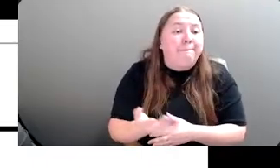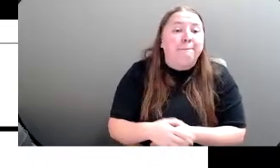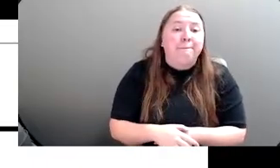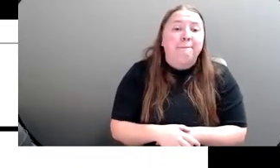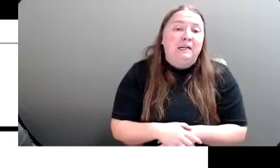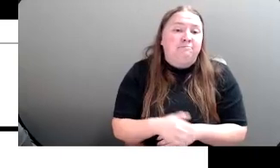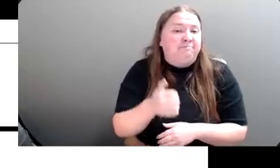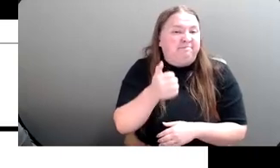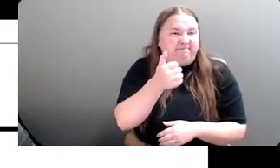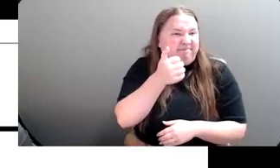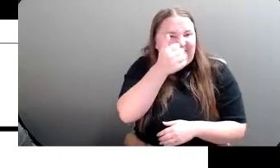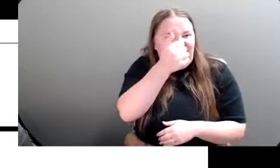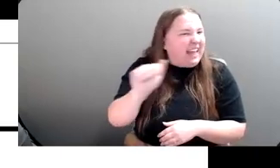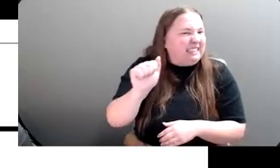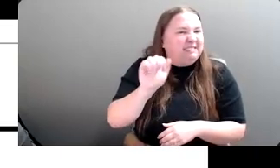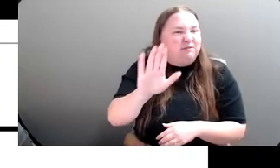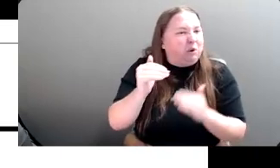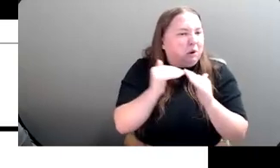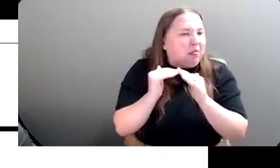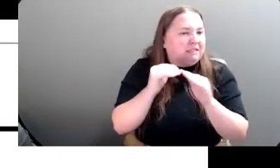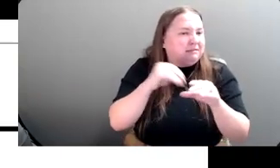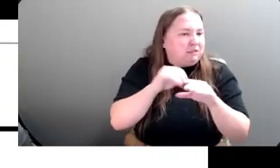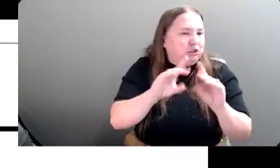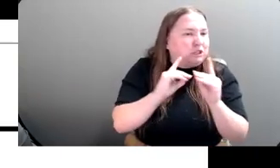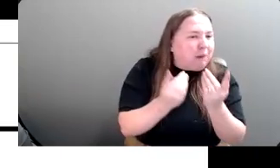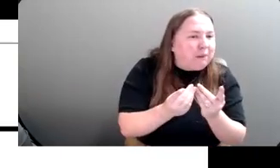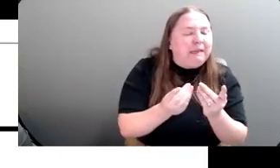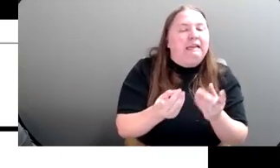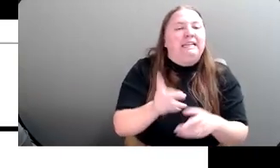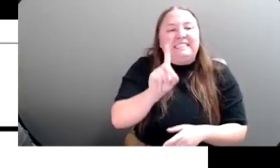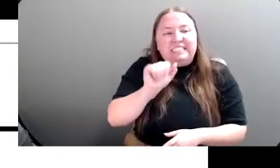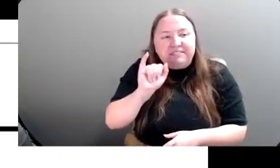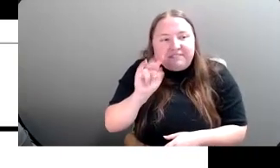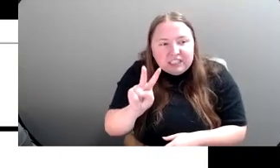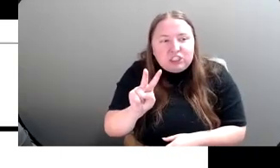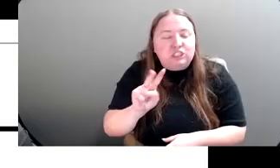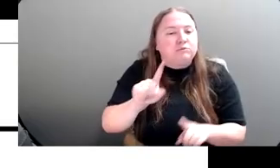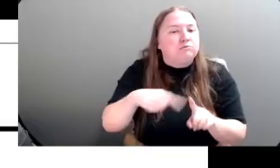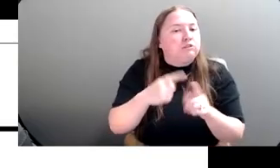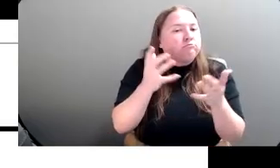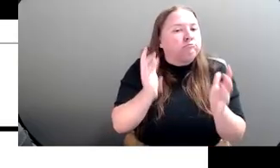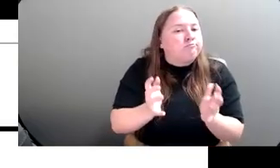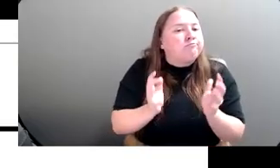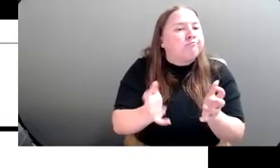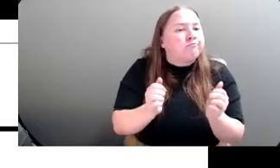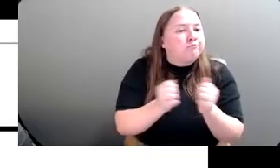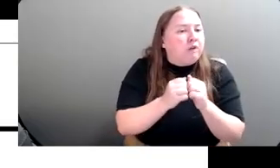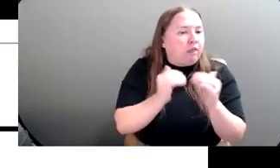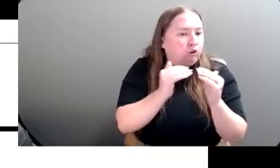any of your colleagues in your department, in your division, whenever you, are talking with colleagues who also teach online